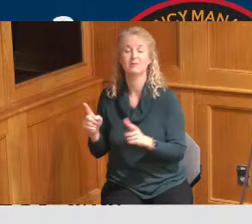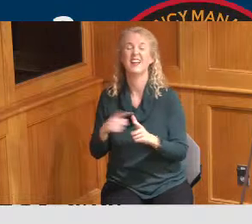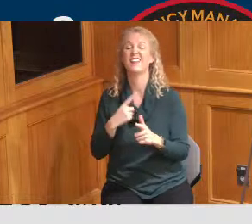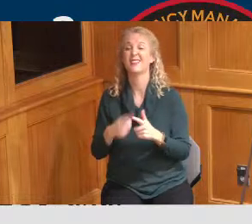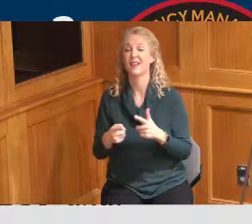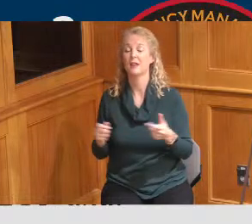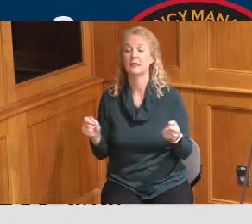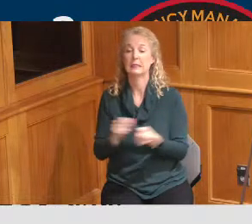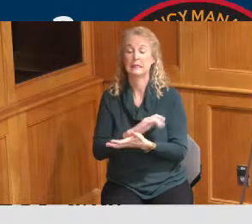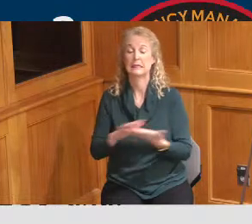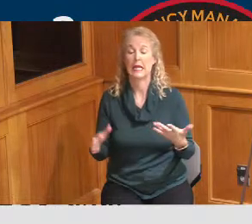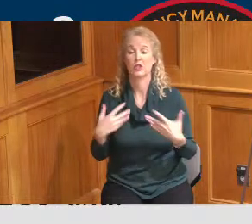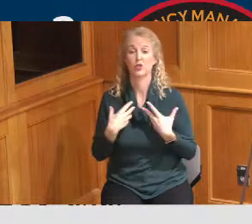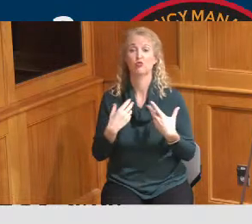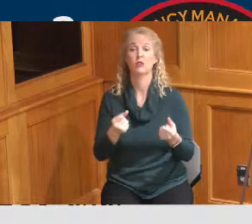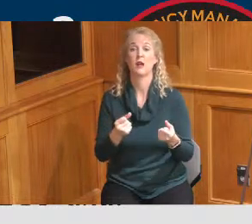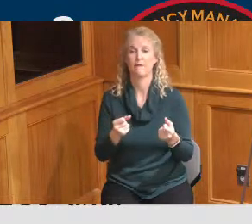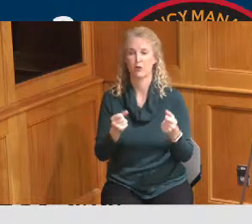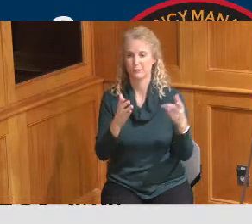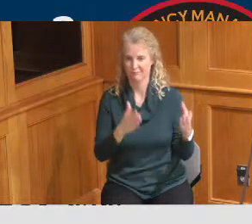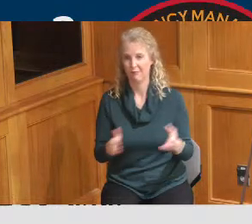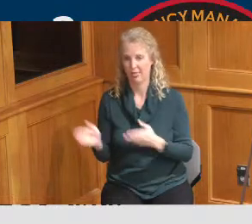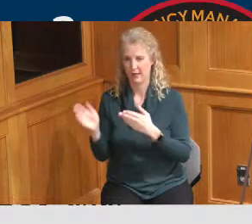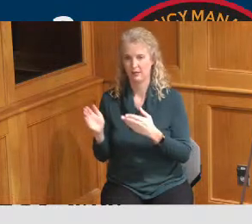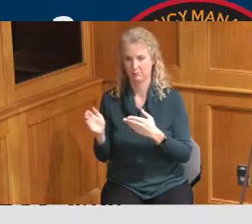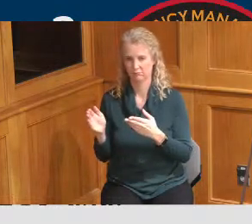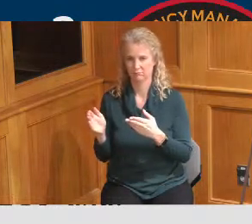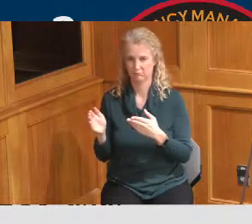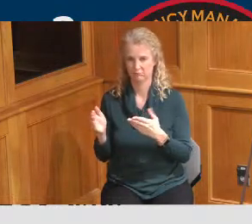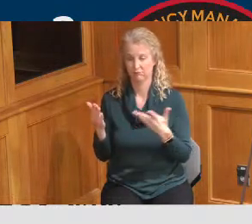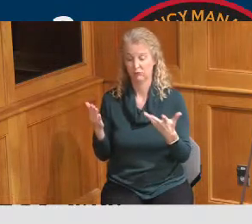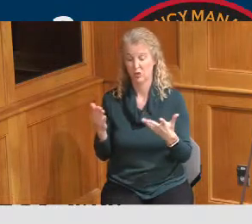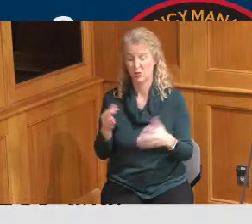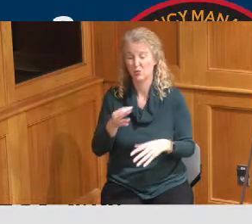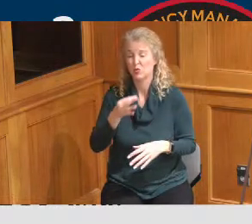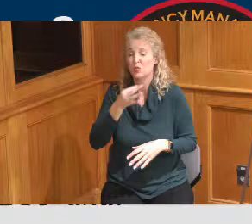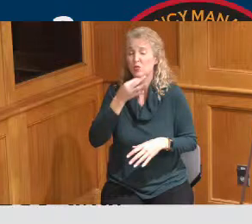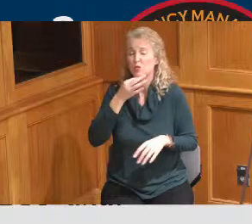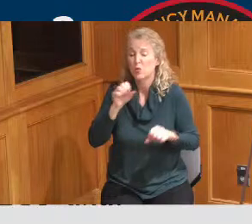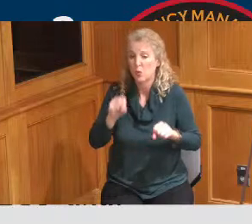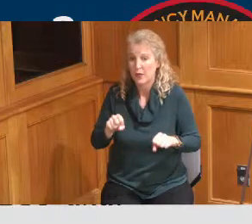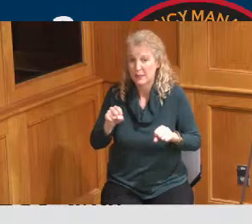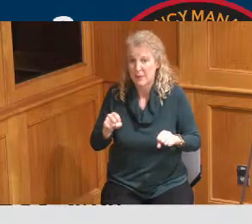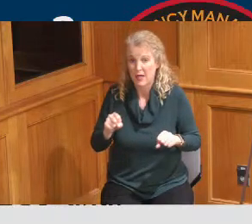framework so that as within reason as soon as we can after a disaster starts which is probably